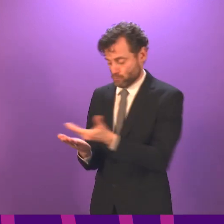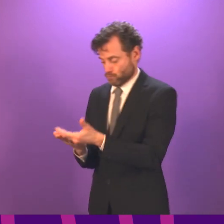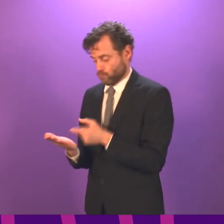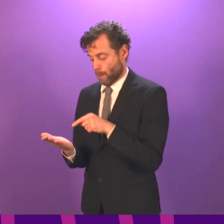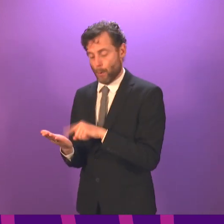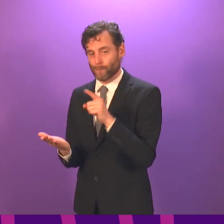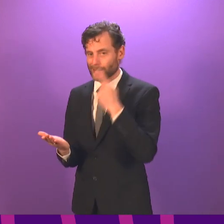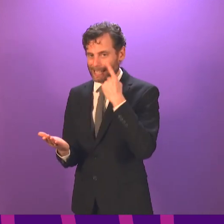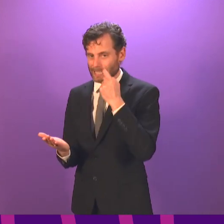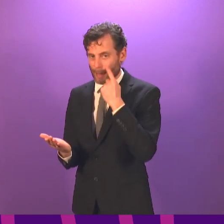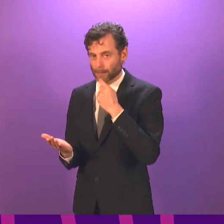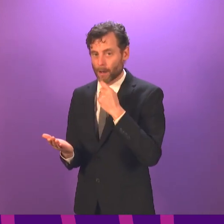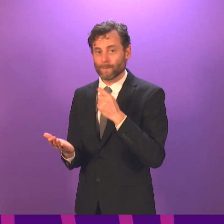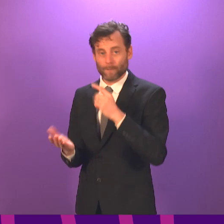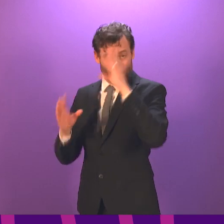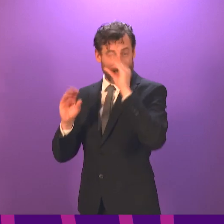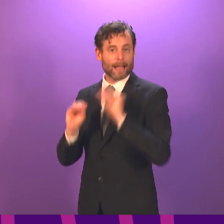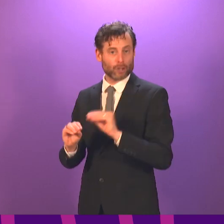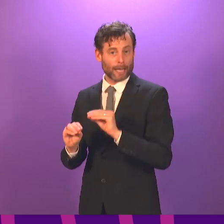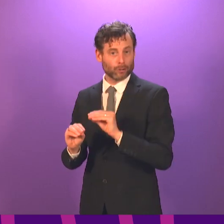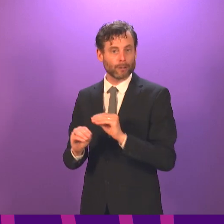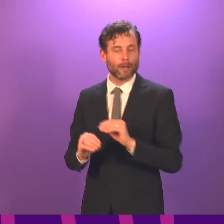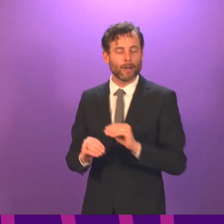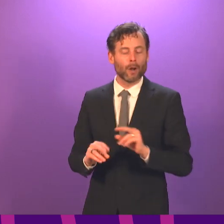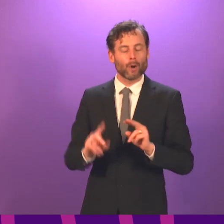inspectors have shown that delivery of remote learning improved greatly between the first